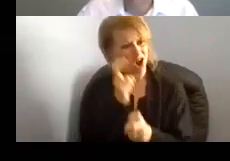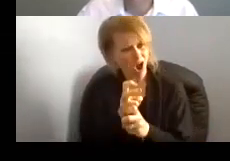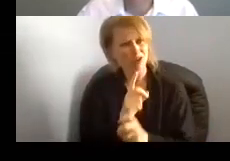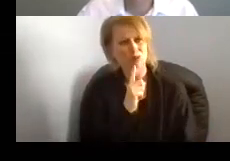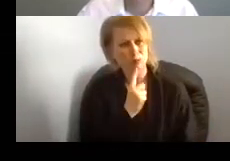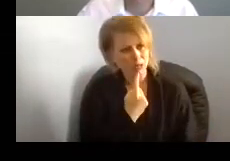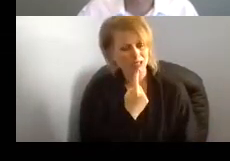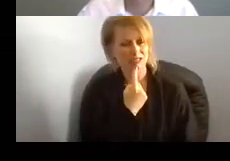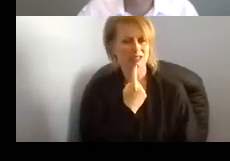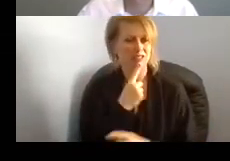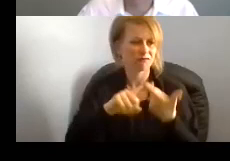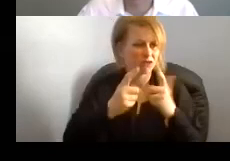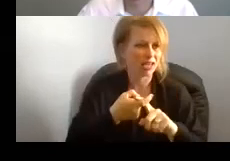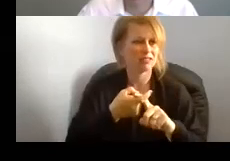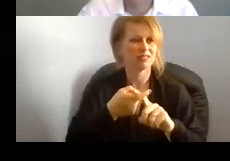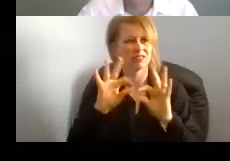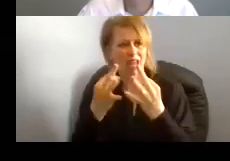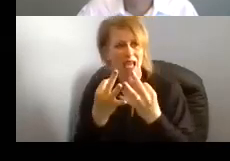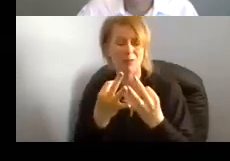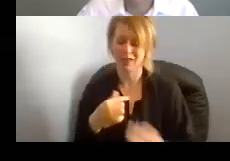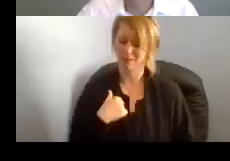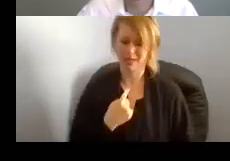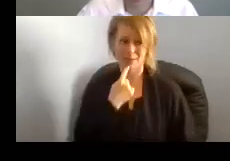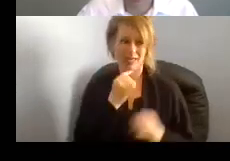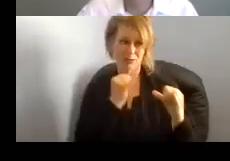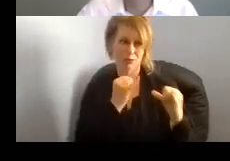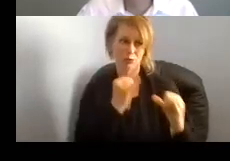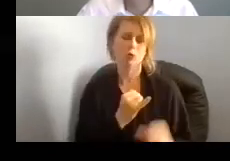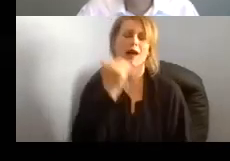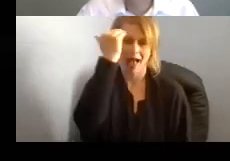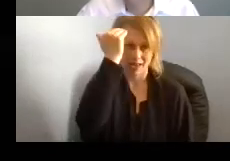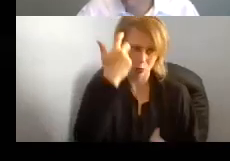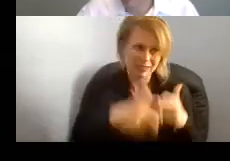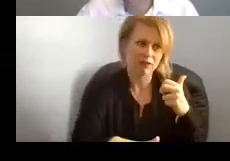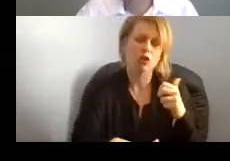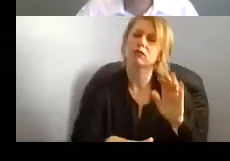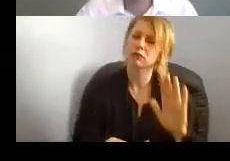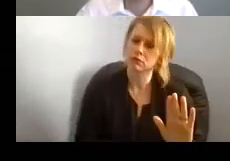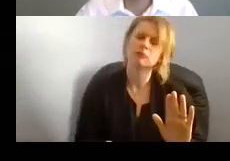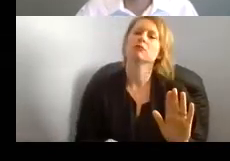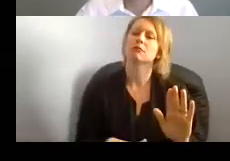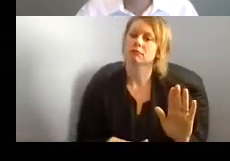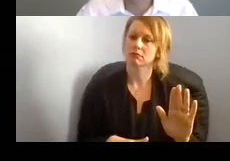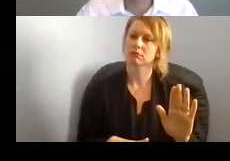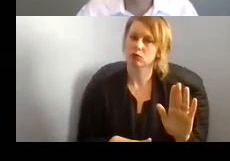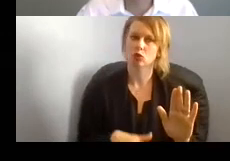and I miss being with my friends as well. I know that’s difficult. So first, give it voice. Acknowledge it.